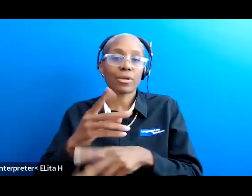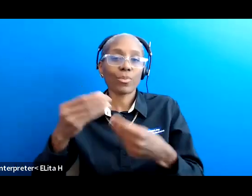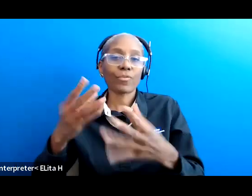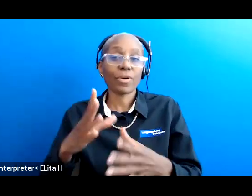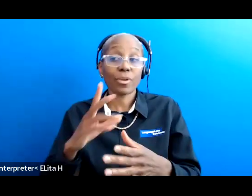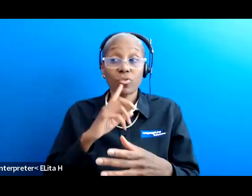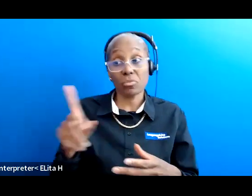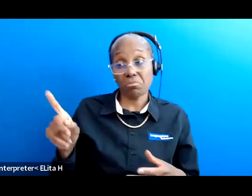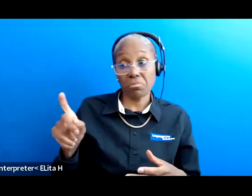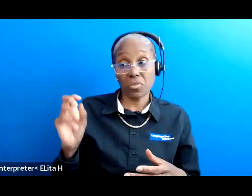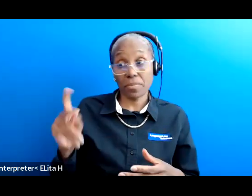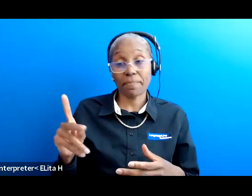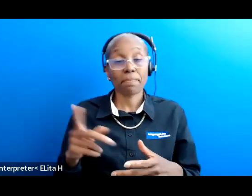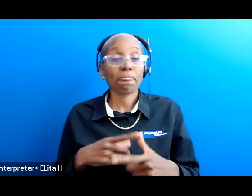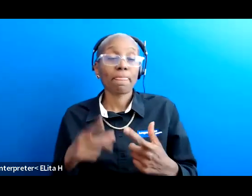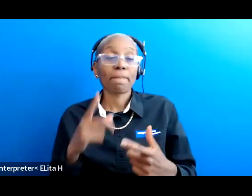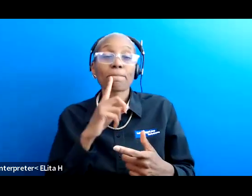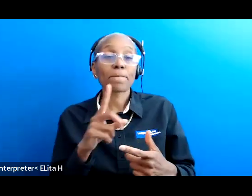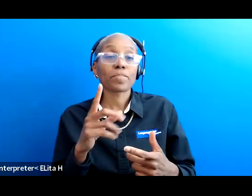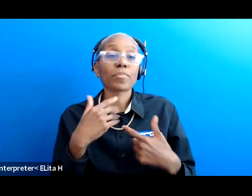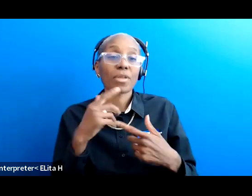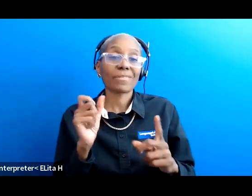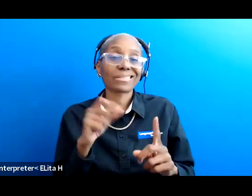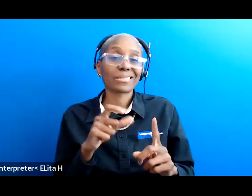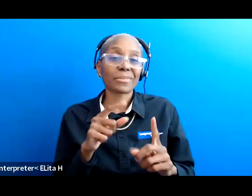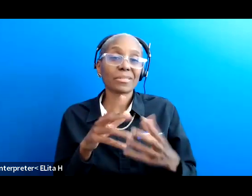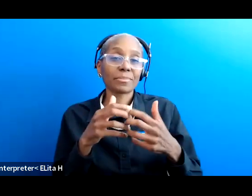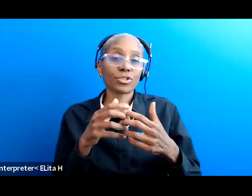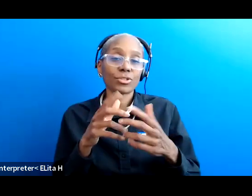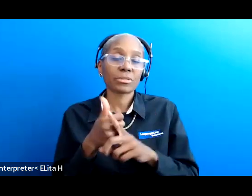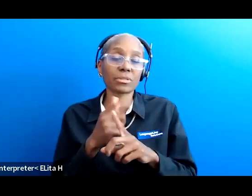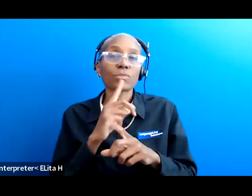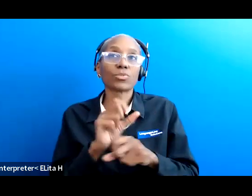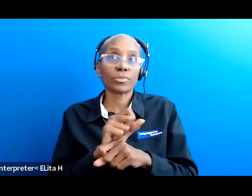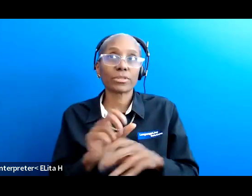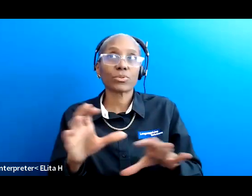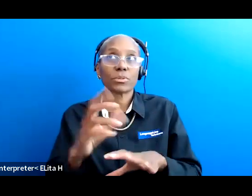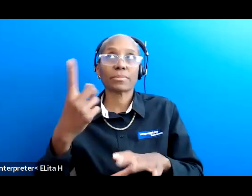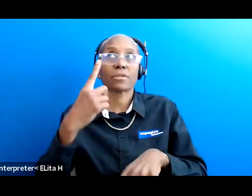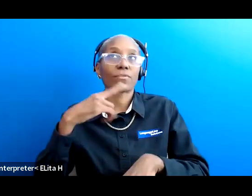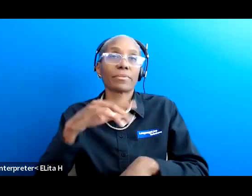that it's okay and to make sure that you're getting a stimulator that will actually do something to those muscles that are helpful.